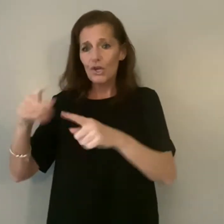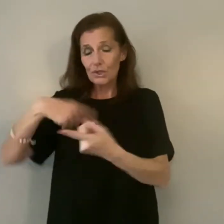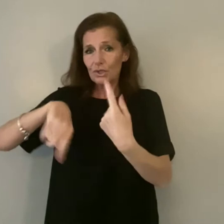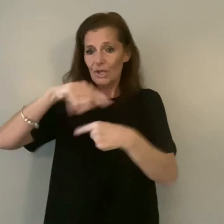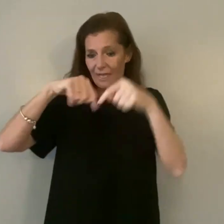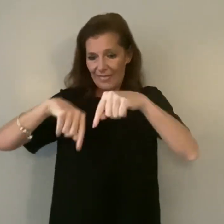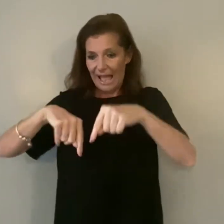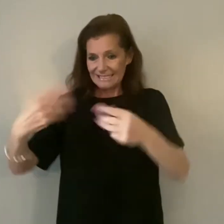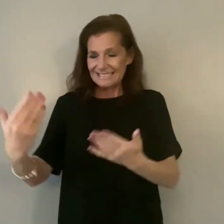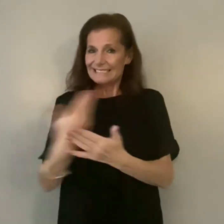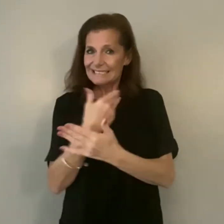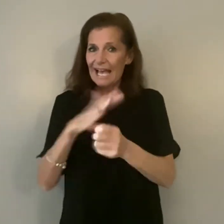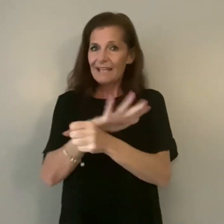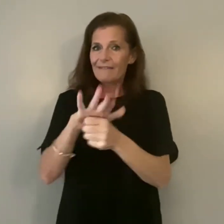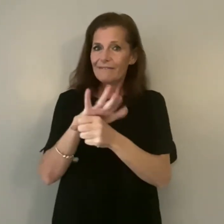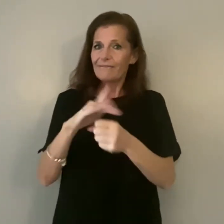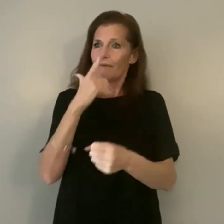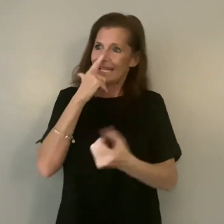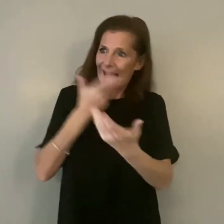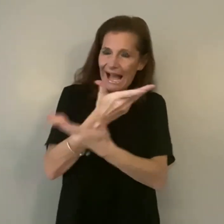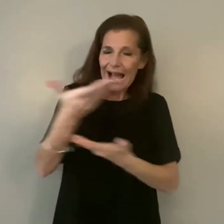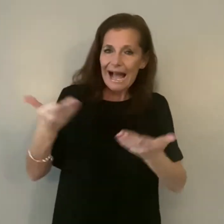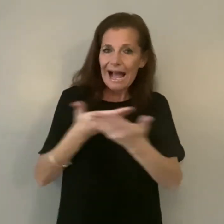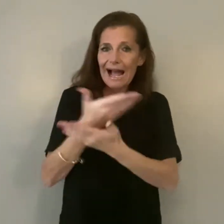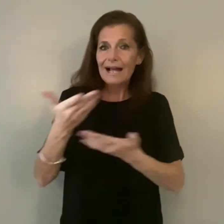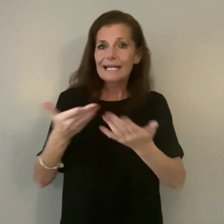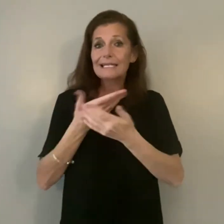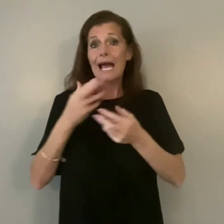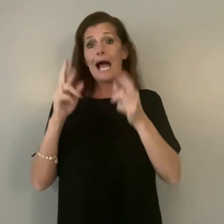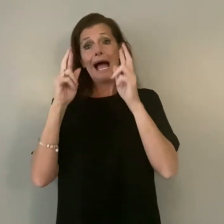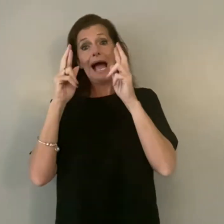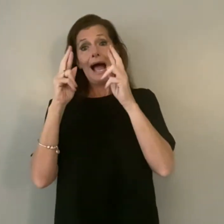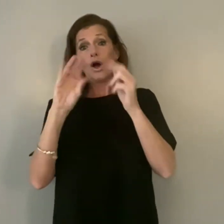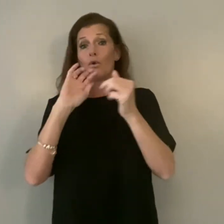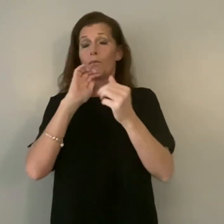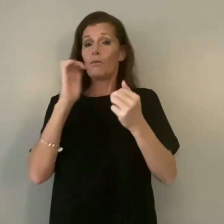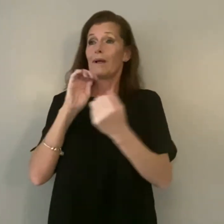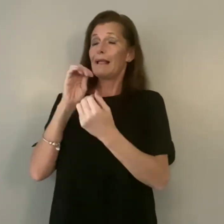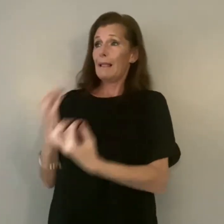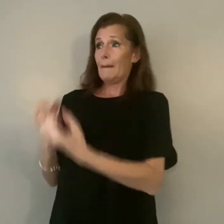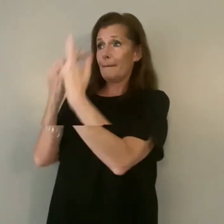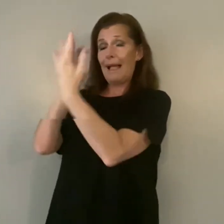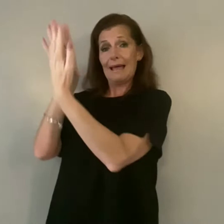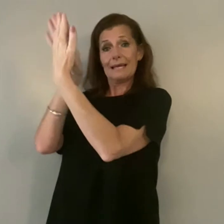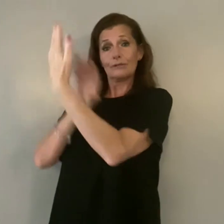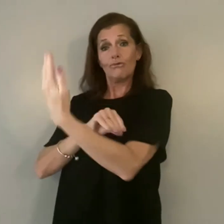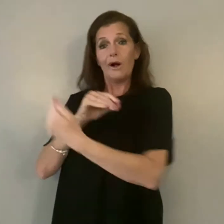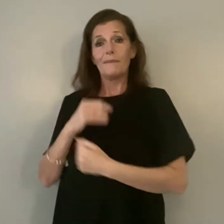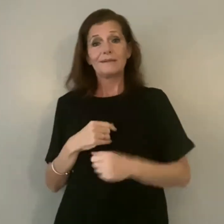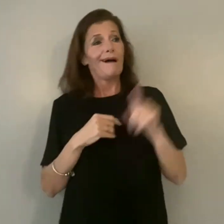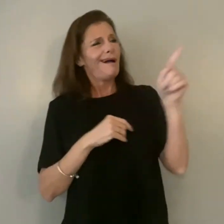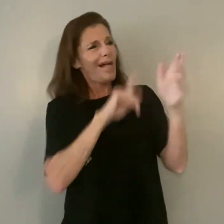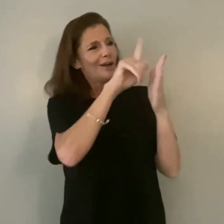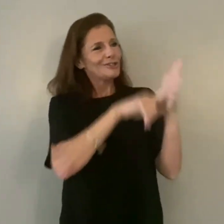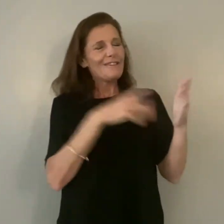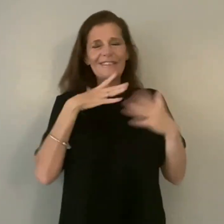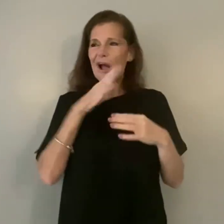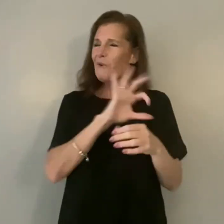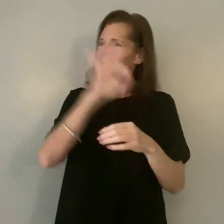That's a space where we can talk about those things. And I hope we'll set the precedent plays. I was meaning to ask you this the other day